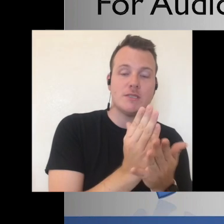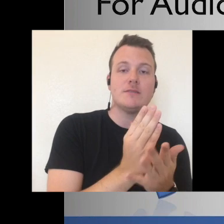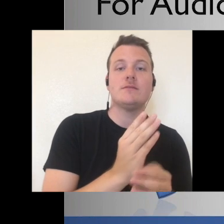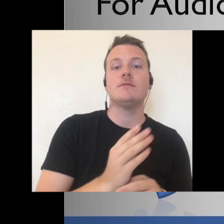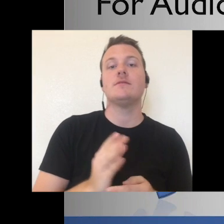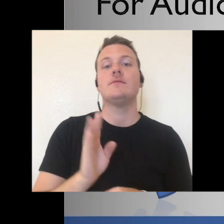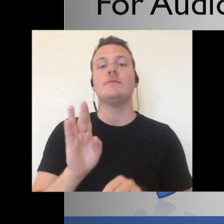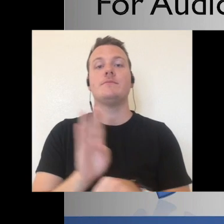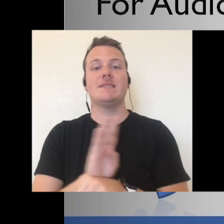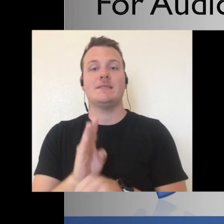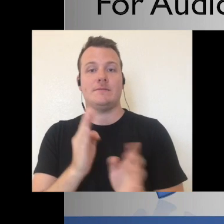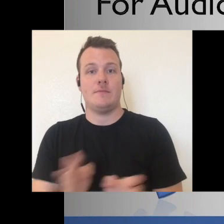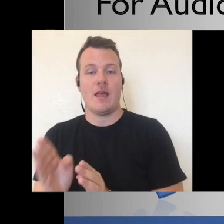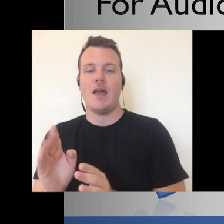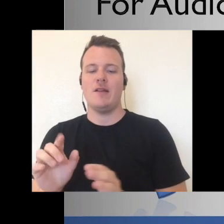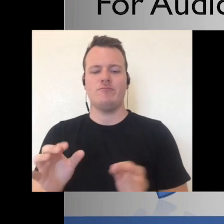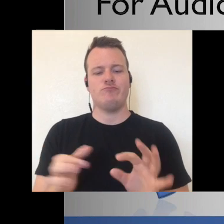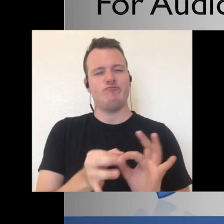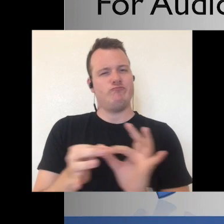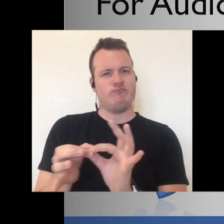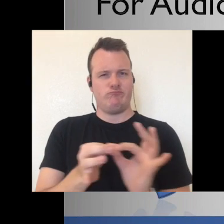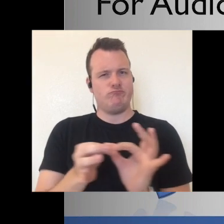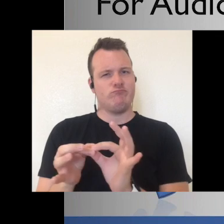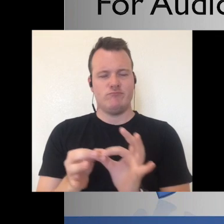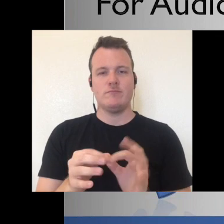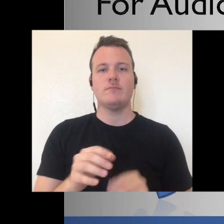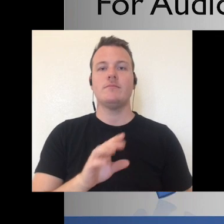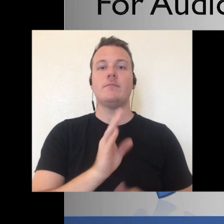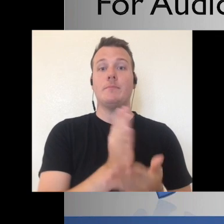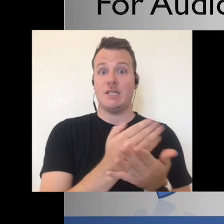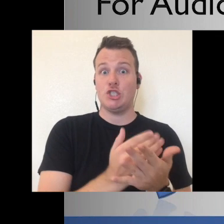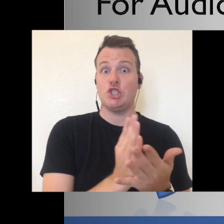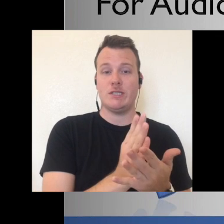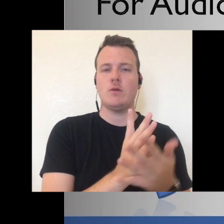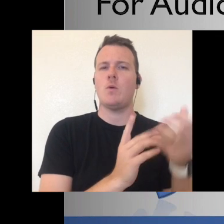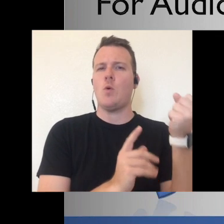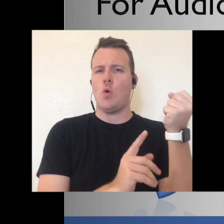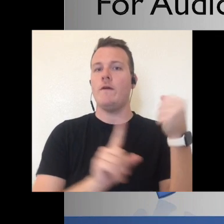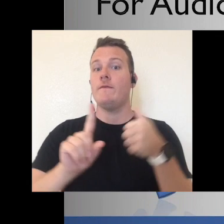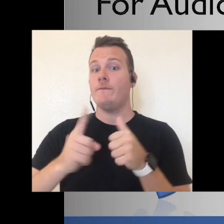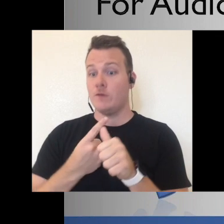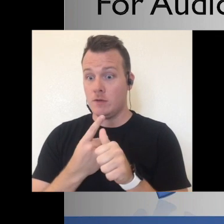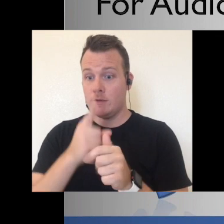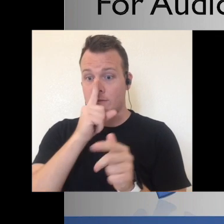go hand in hand. And so before we can do the budgets, we have to have a plan. And